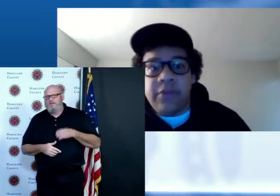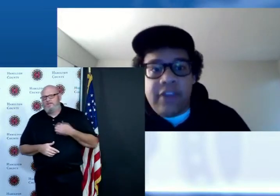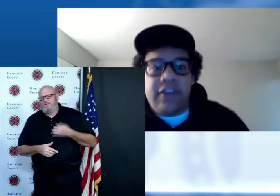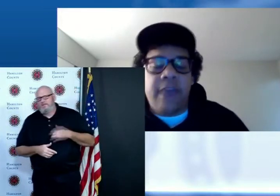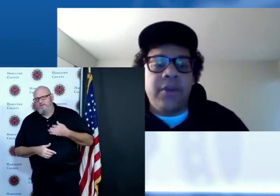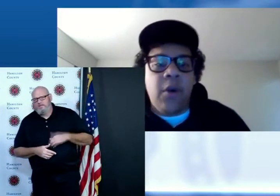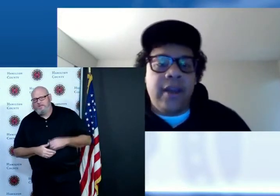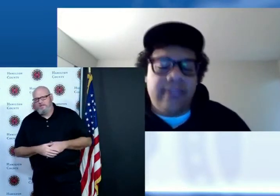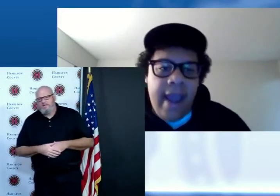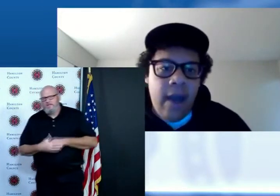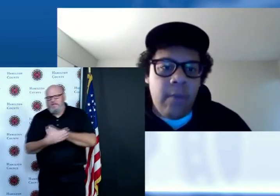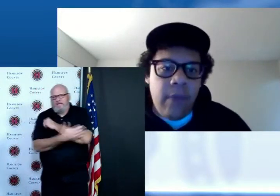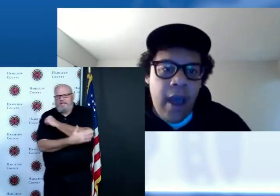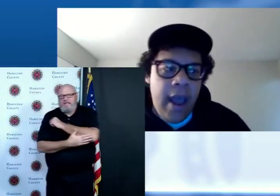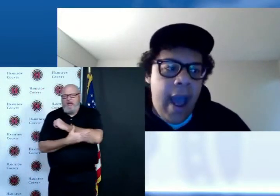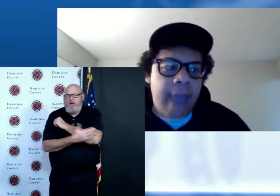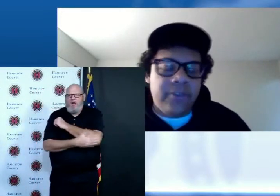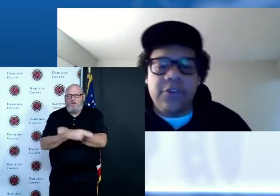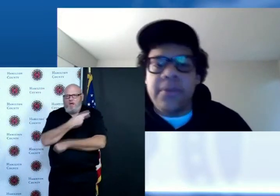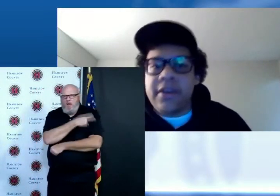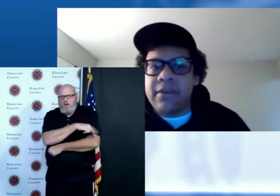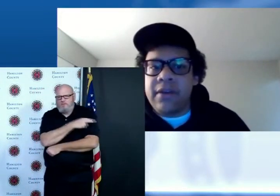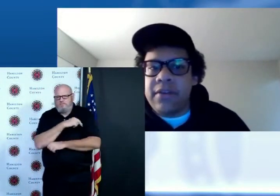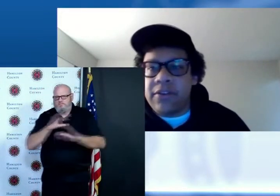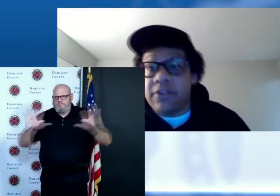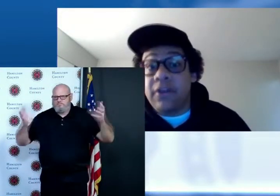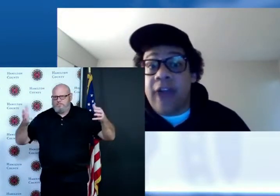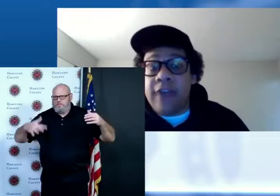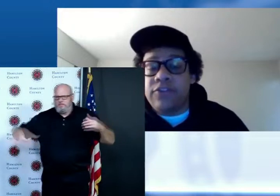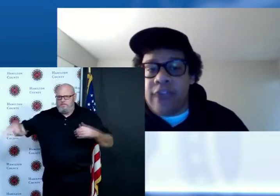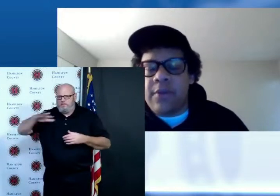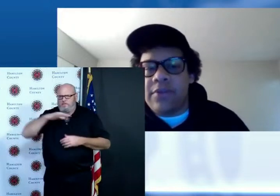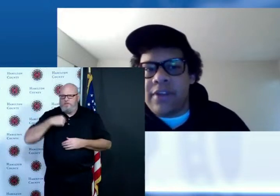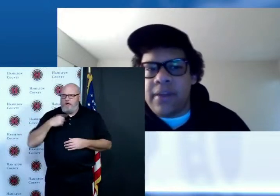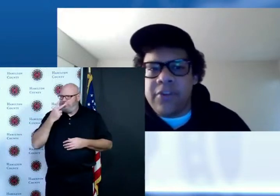region have been going down but I'm assuming there's still a lot of strain within them could